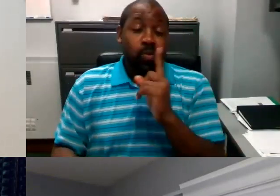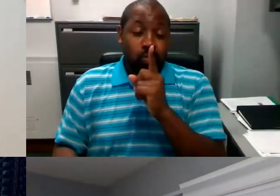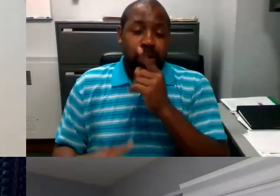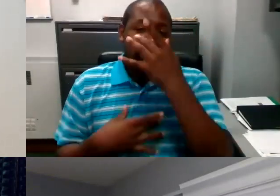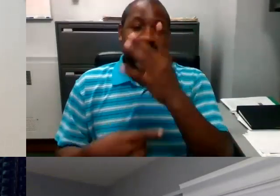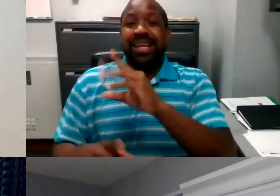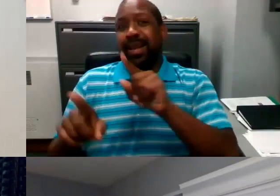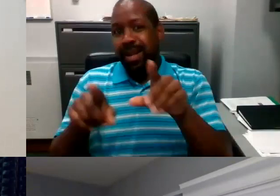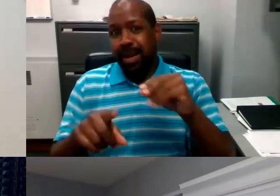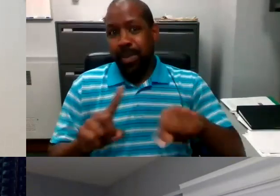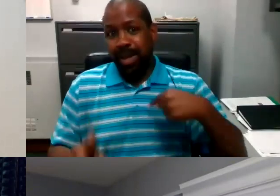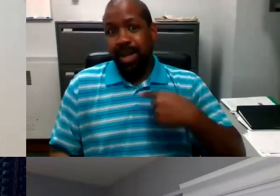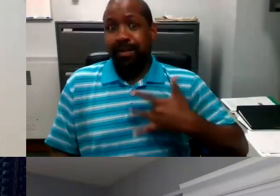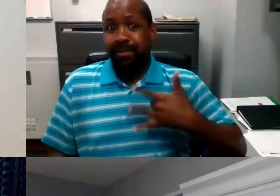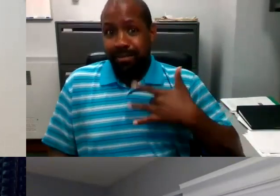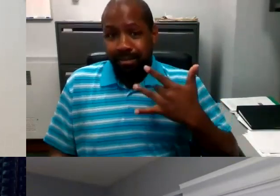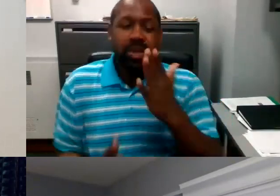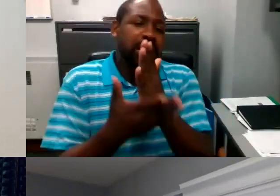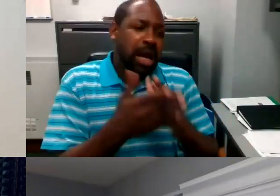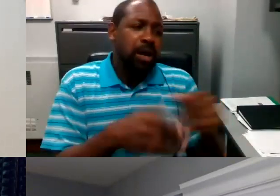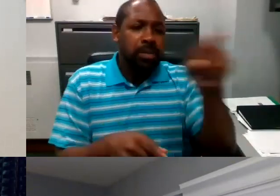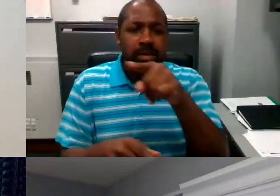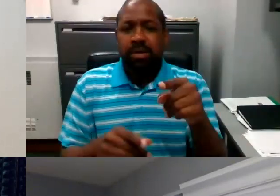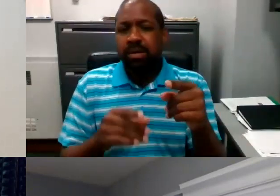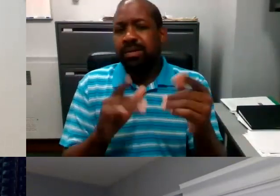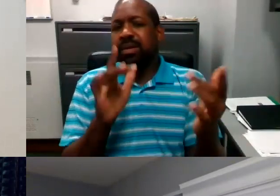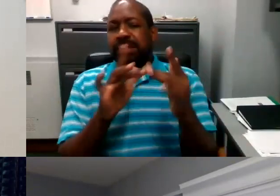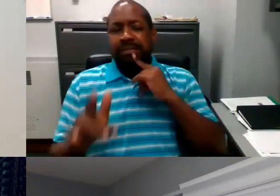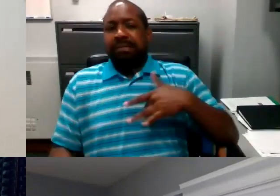AND THE INTERPRETER COMMUNITY WANTS US TO HAVE THAT DISCUSSION AGAIN. WHICH WE CAN CERTAINLY DO.